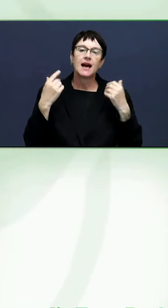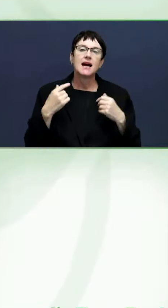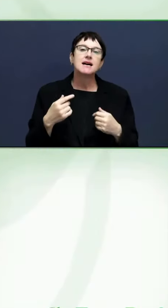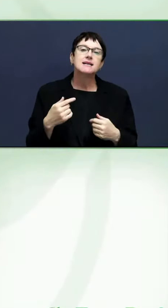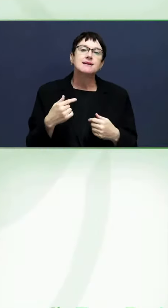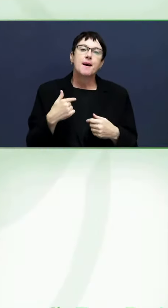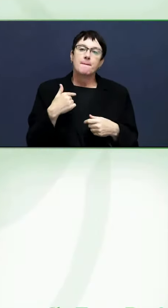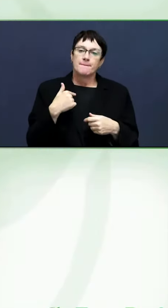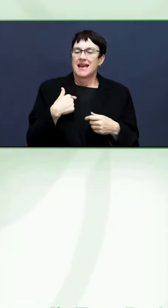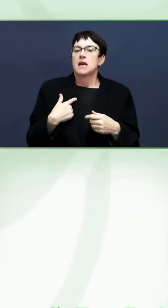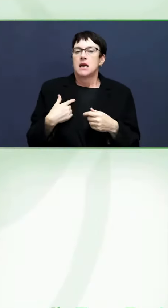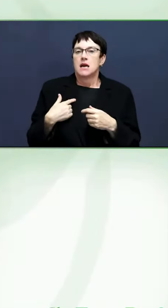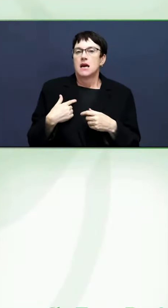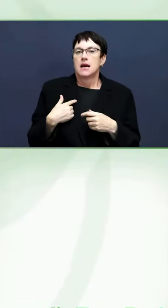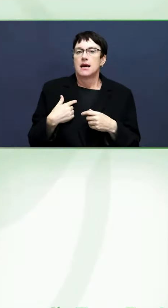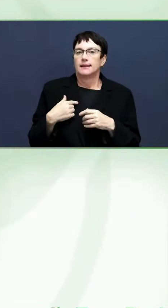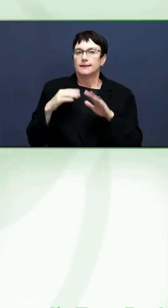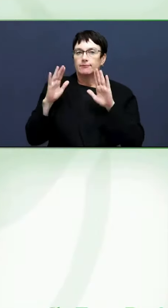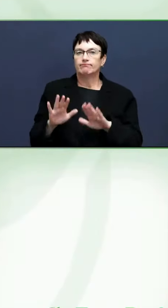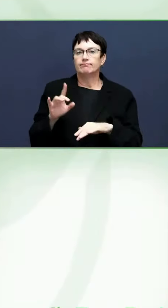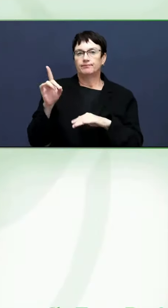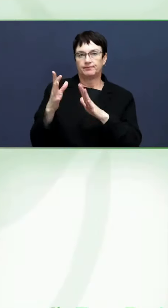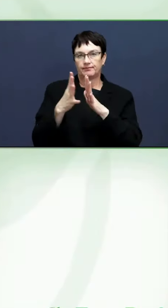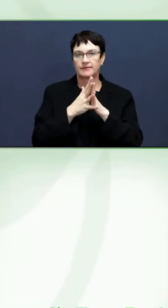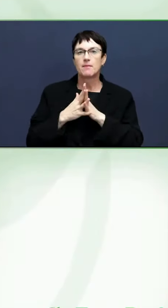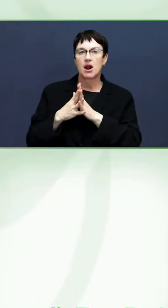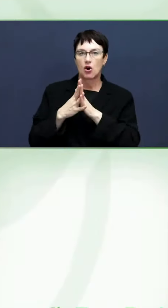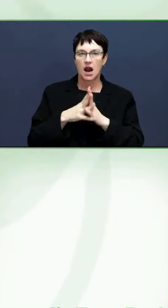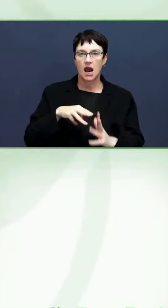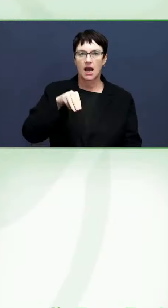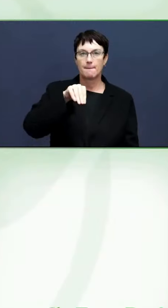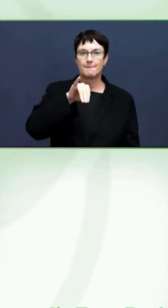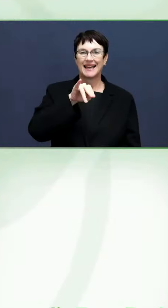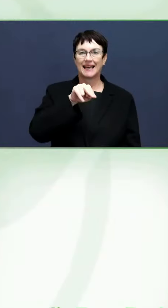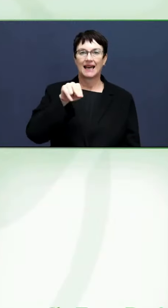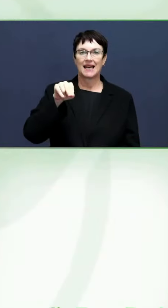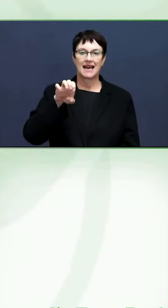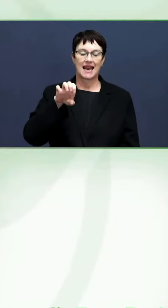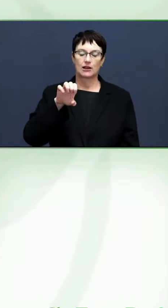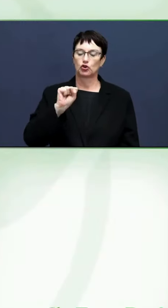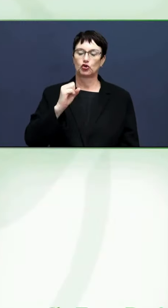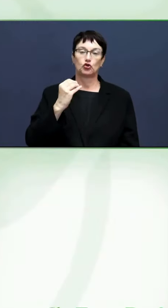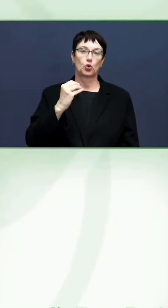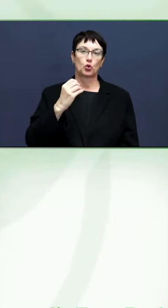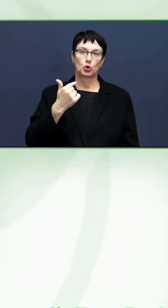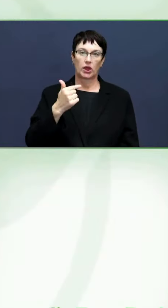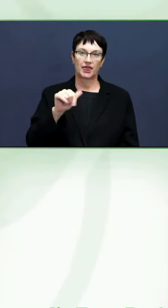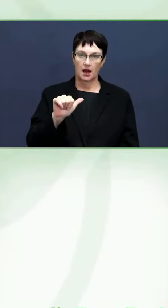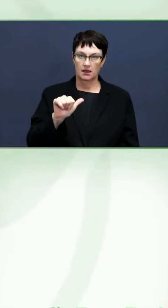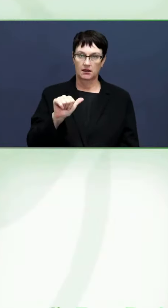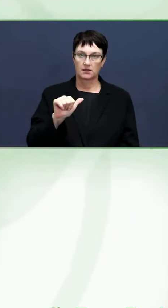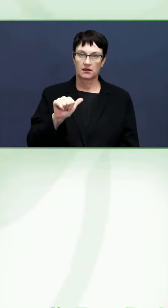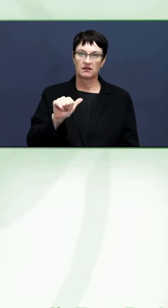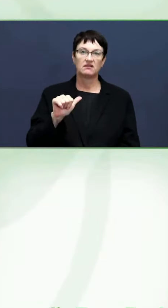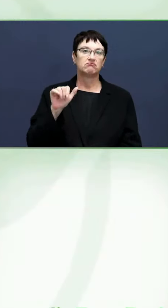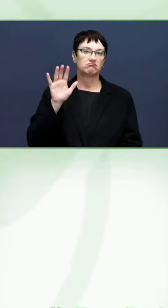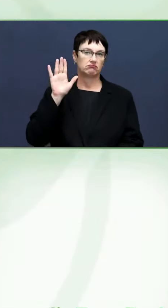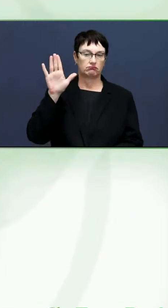I have had many challenges in my life, including brain surgery, chemotherapy, and other health challenges.